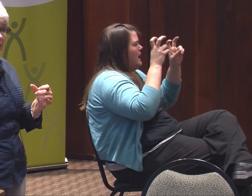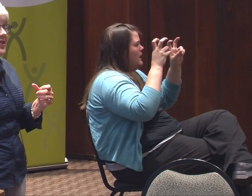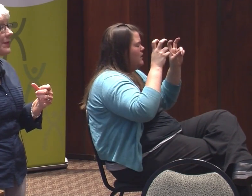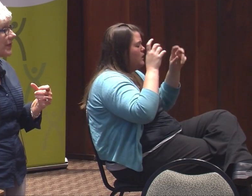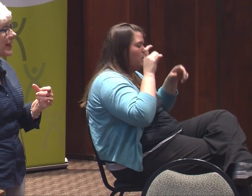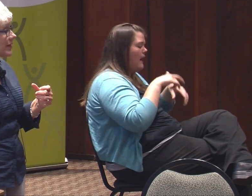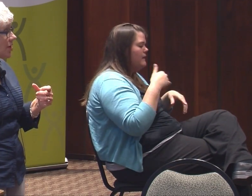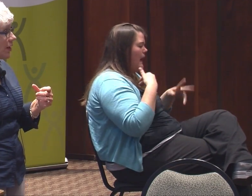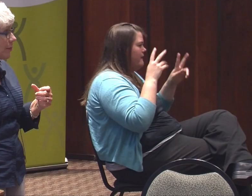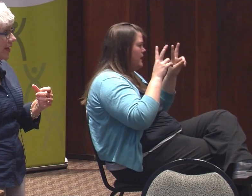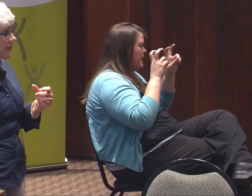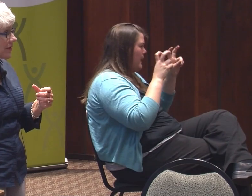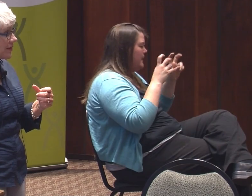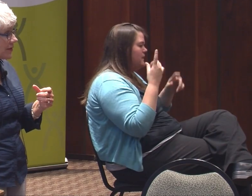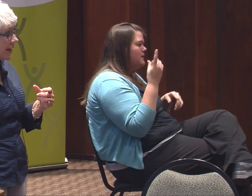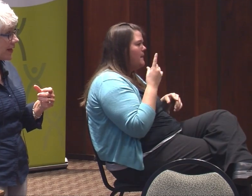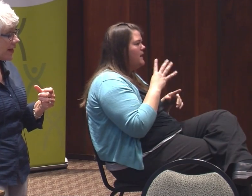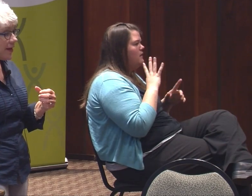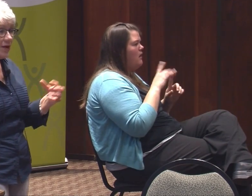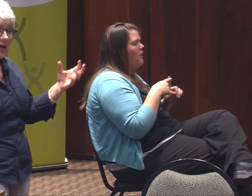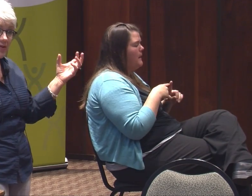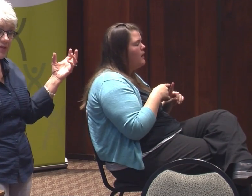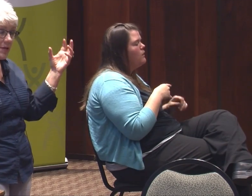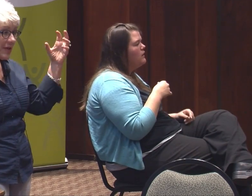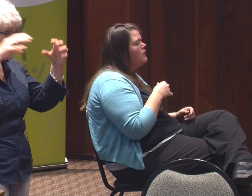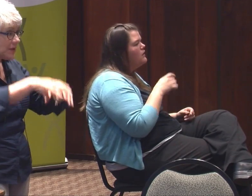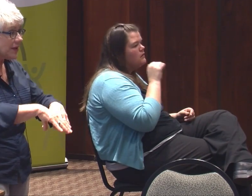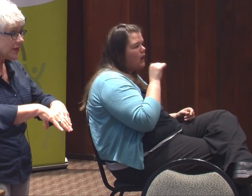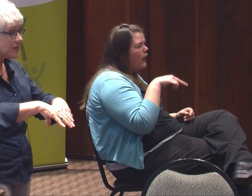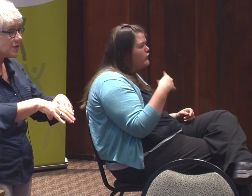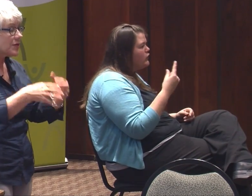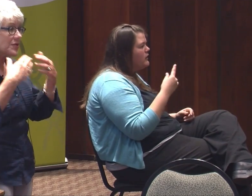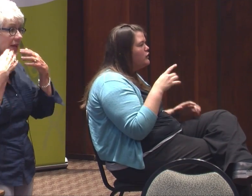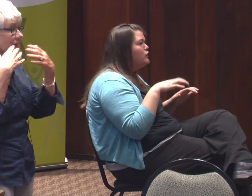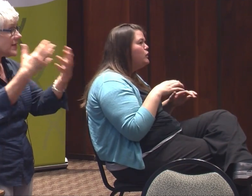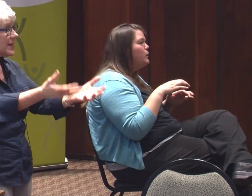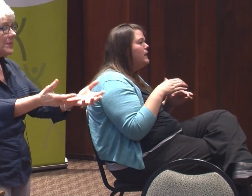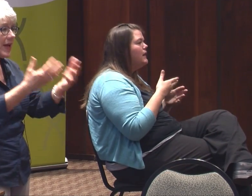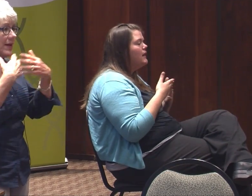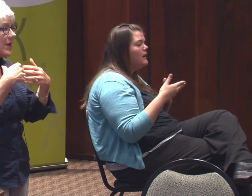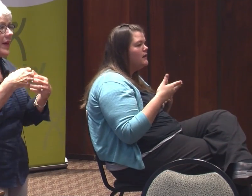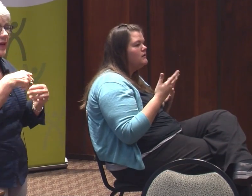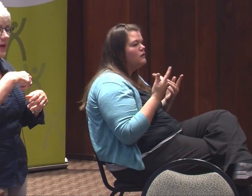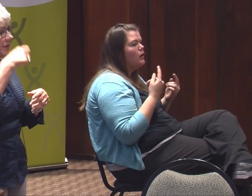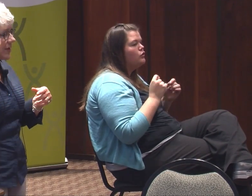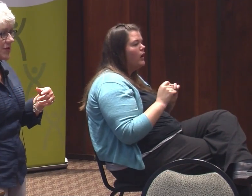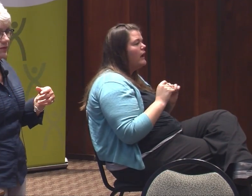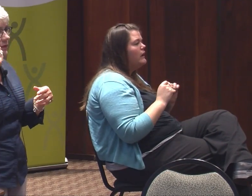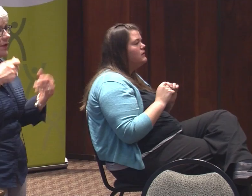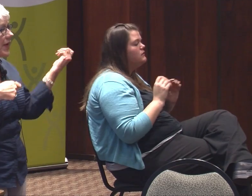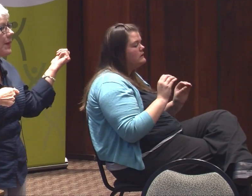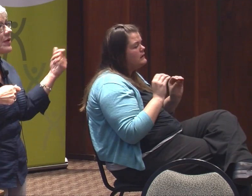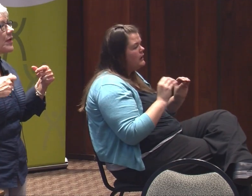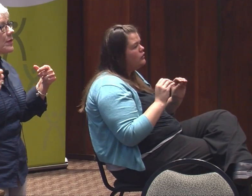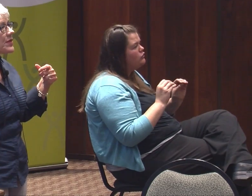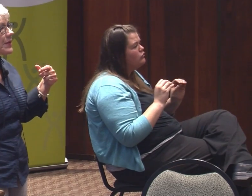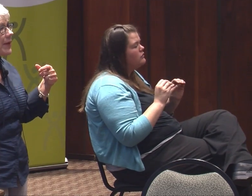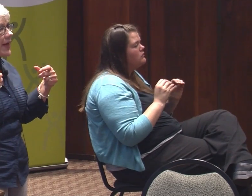You have to have something to talk about, okay. You're not just going to be doing things to or trying to get some kind of, you know, teaching vocabulary words at random.